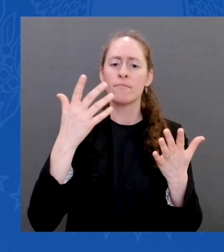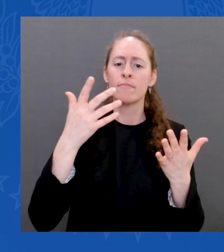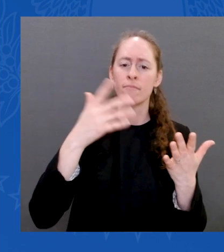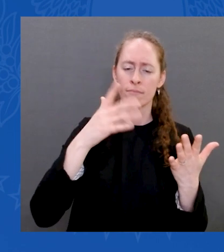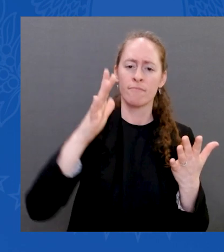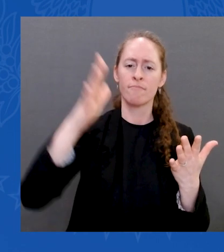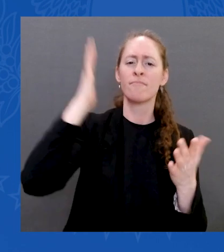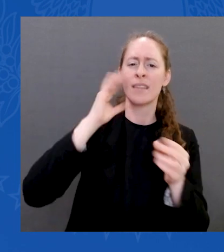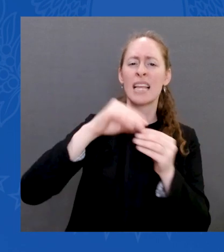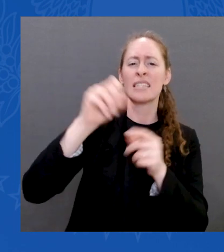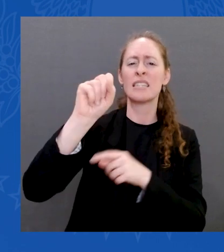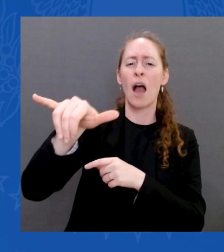You should be nicer to them.